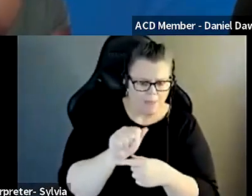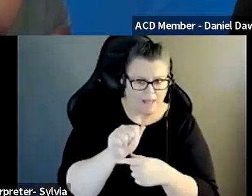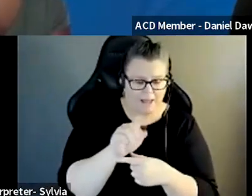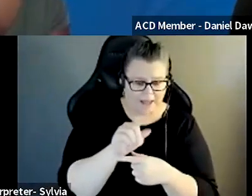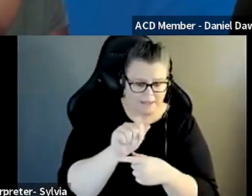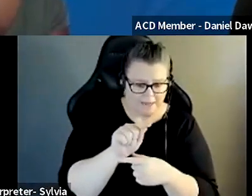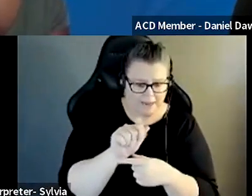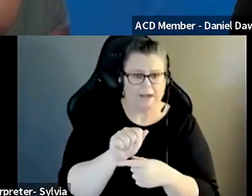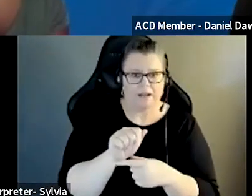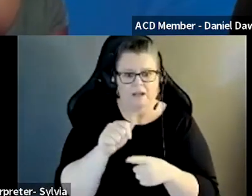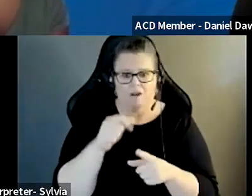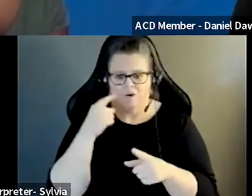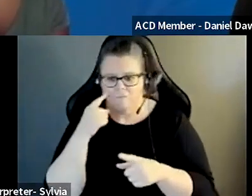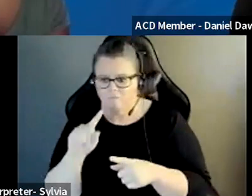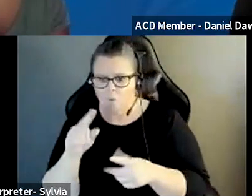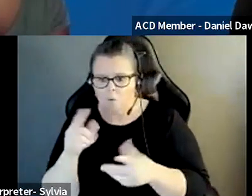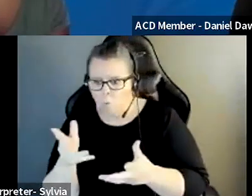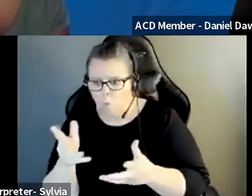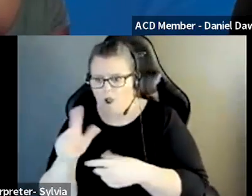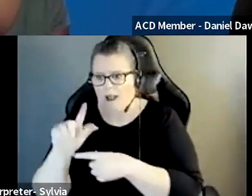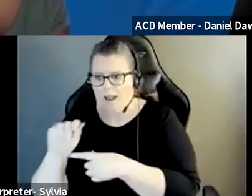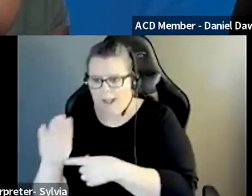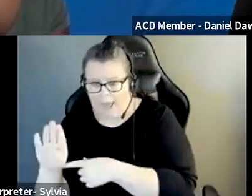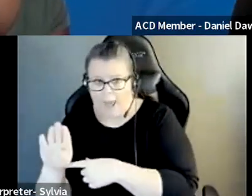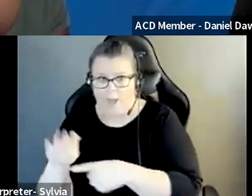You know, how much personal data needs to go with the sequence.